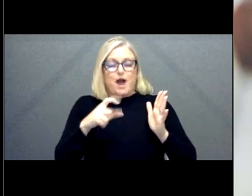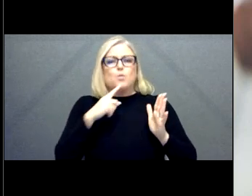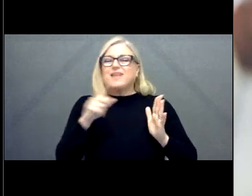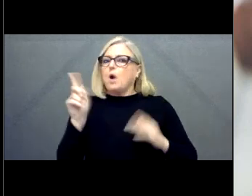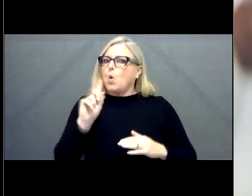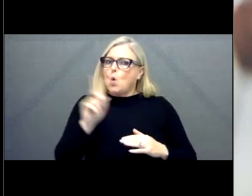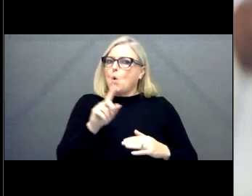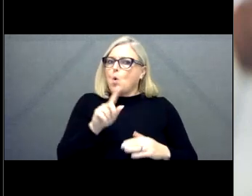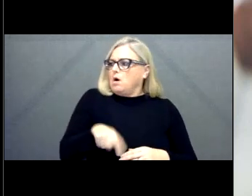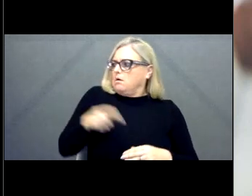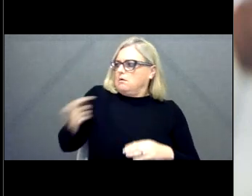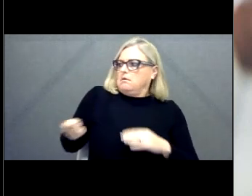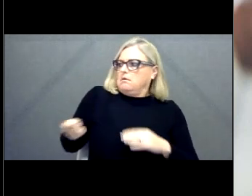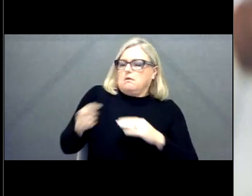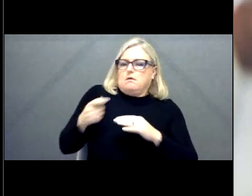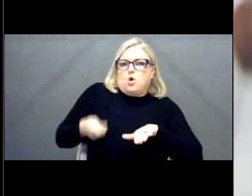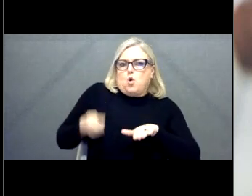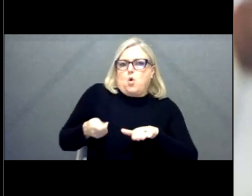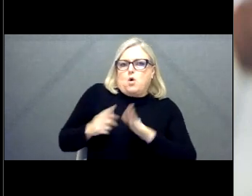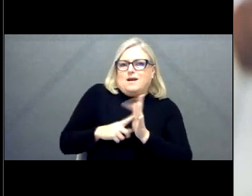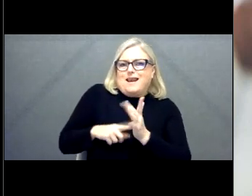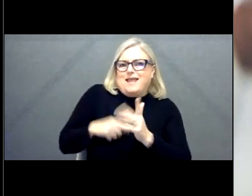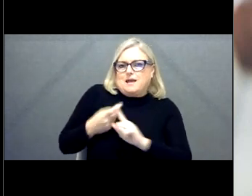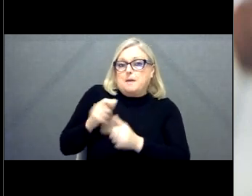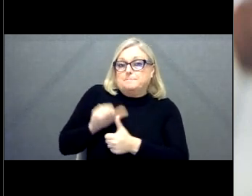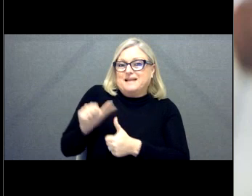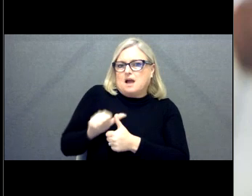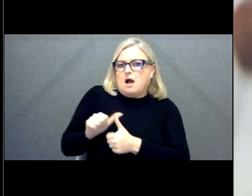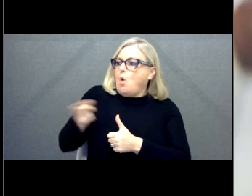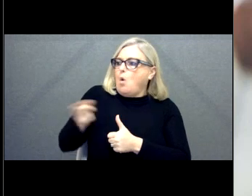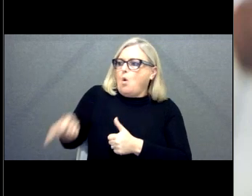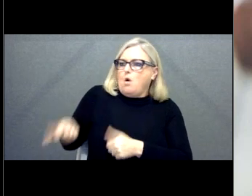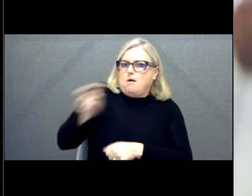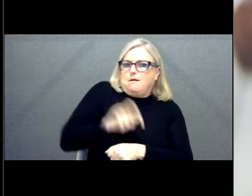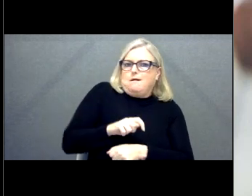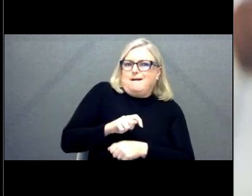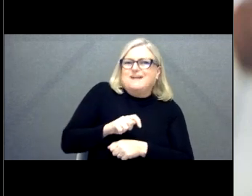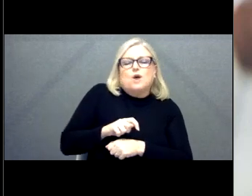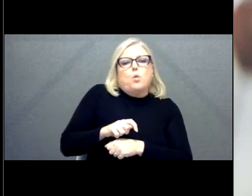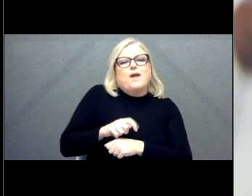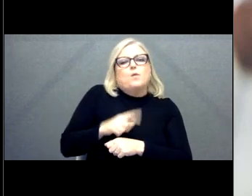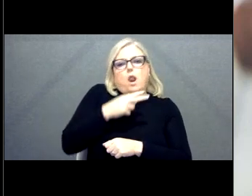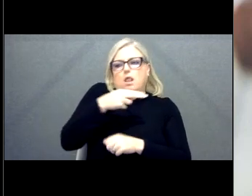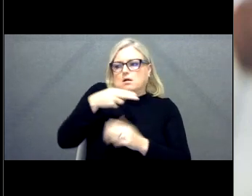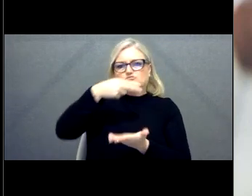there often is the um should we say interchange of uh people depending on level of seriousness and